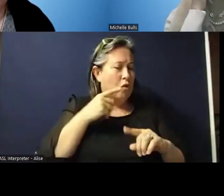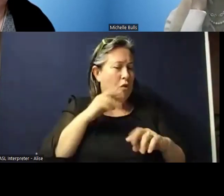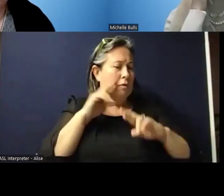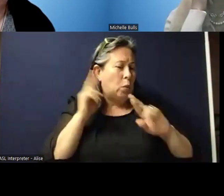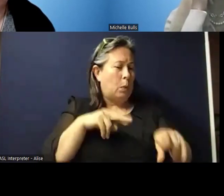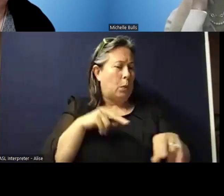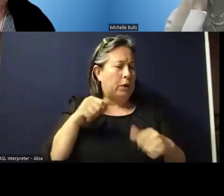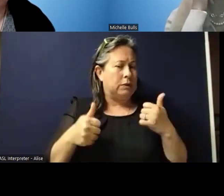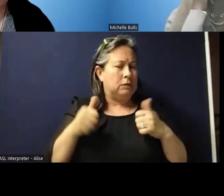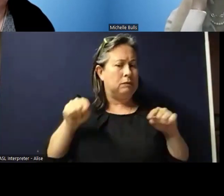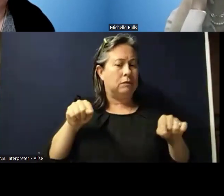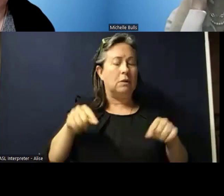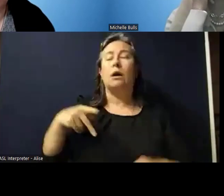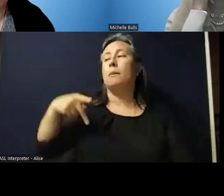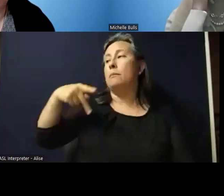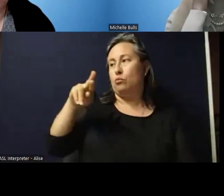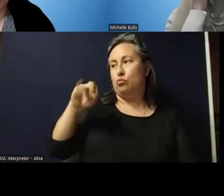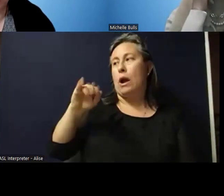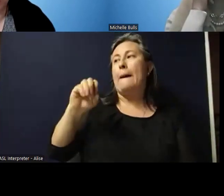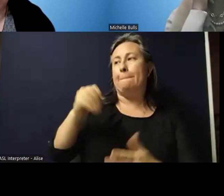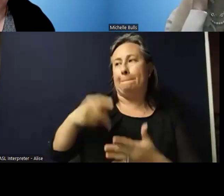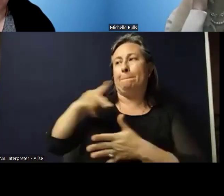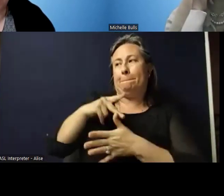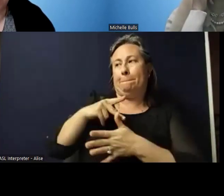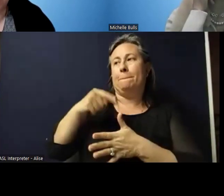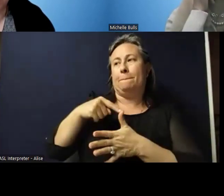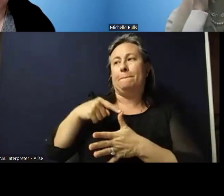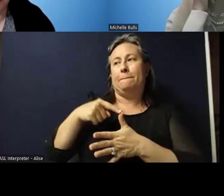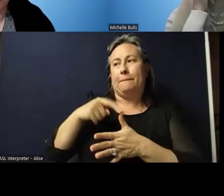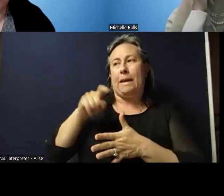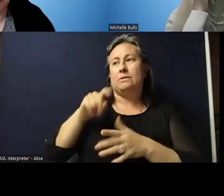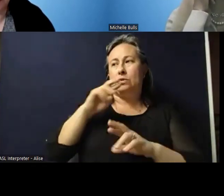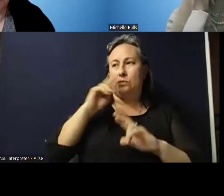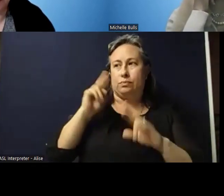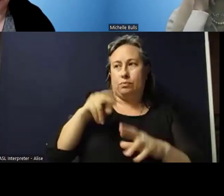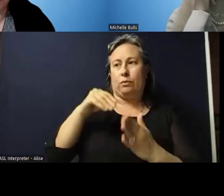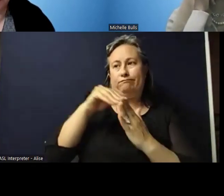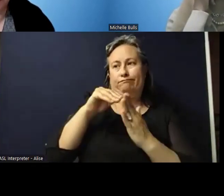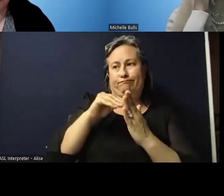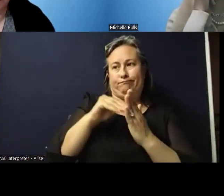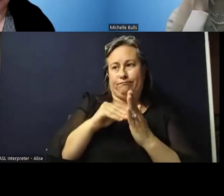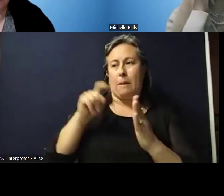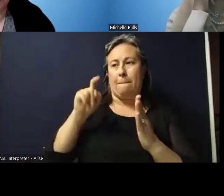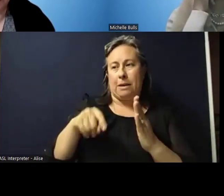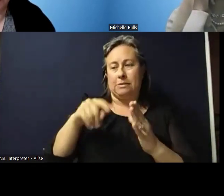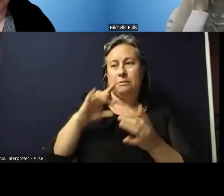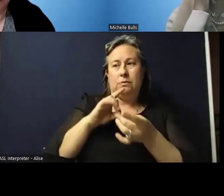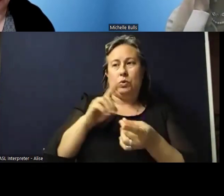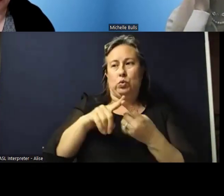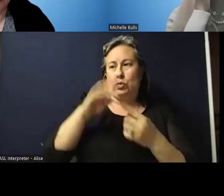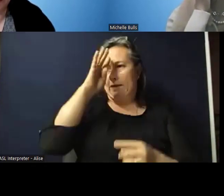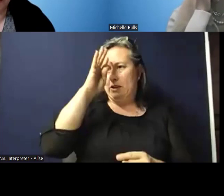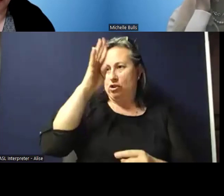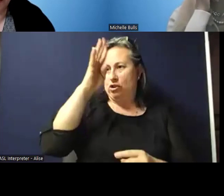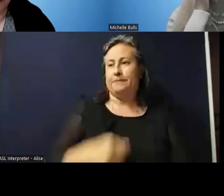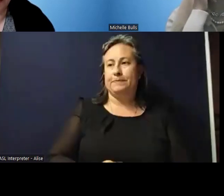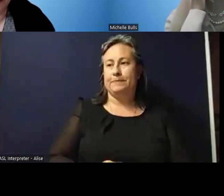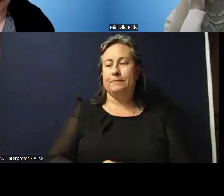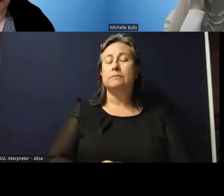Michelle Bulls: The prime. The prime needs to report on the invention. It's the responsibility,